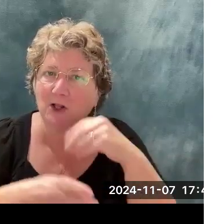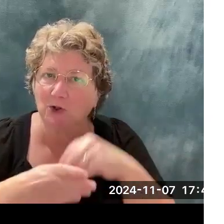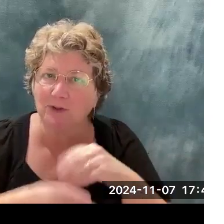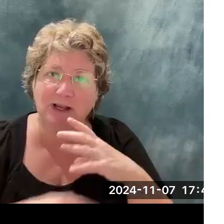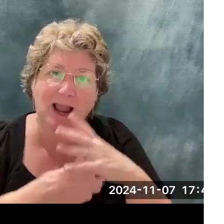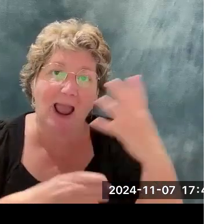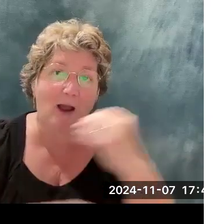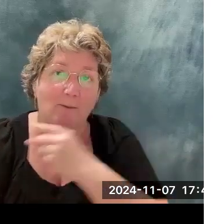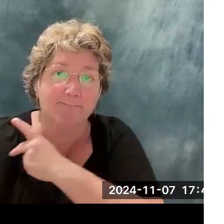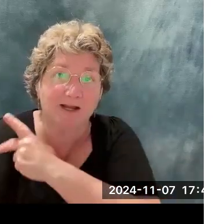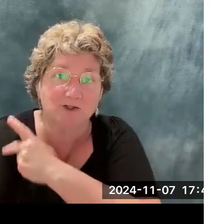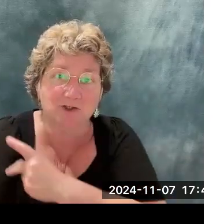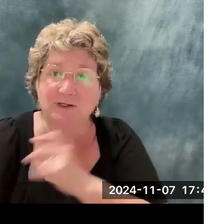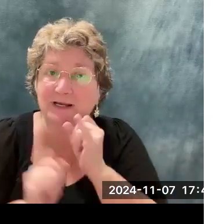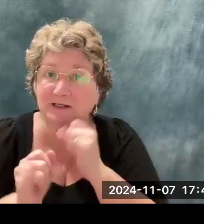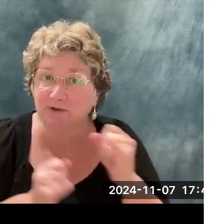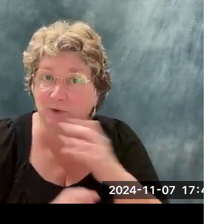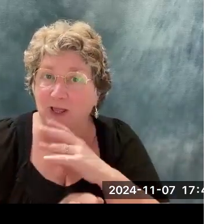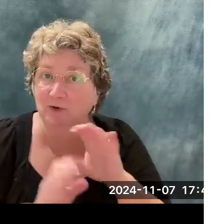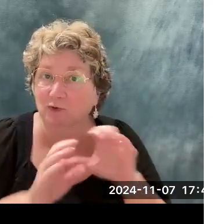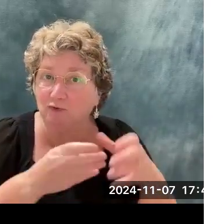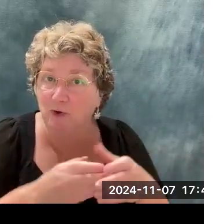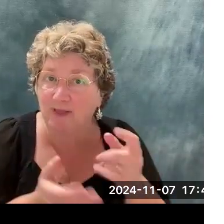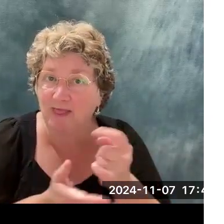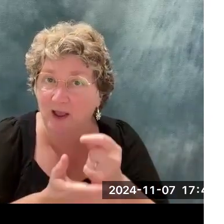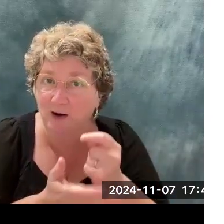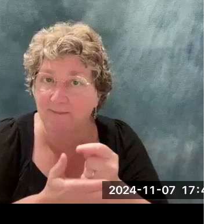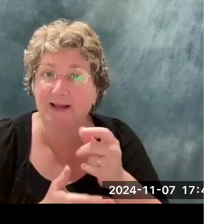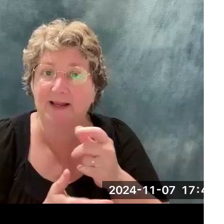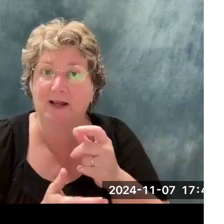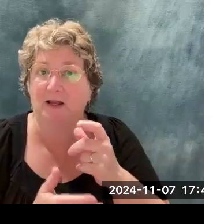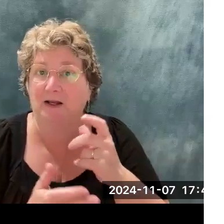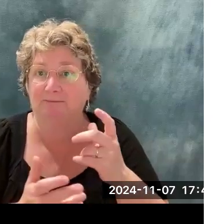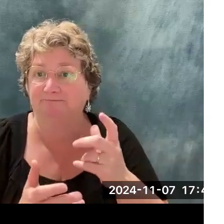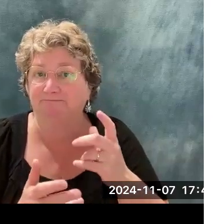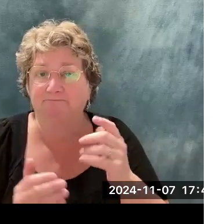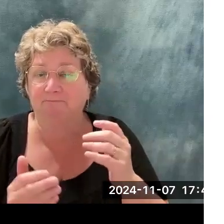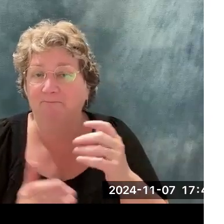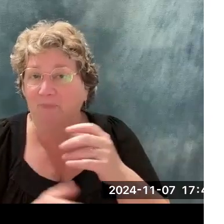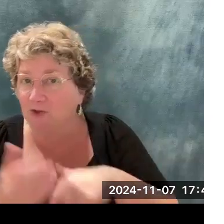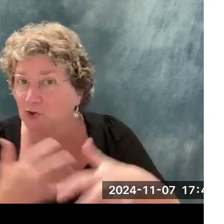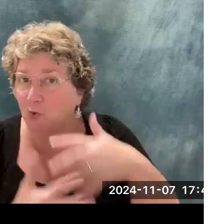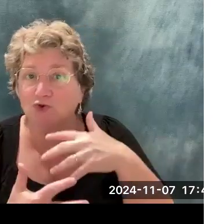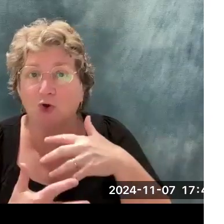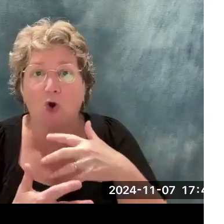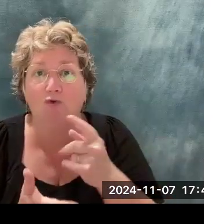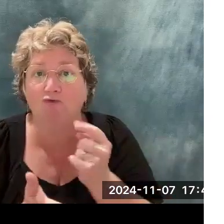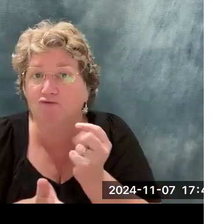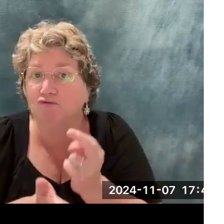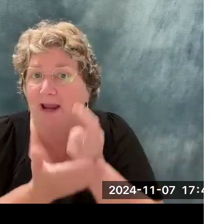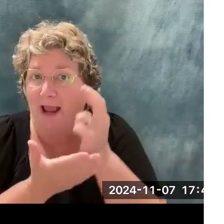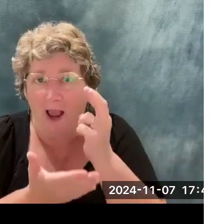therapy, case management, social rehabilitation. So really, you know, when we talk about self-care